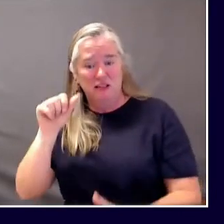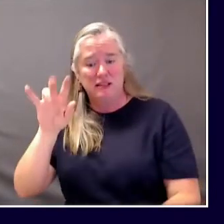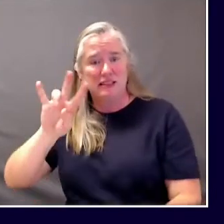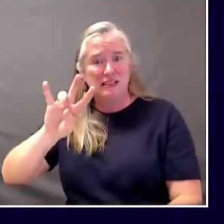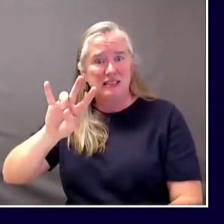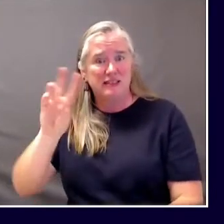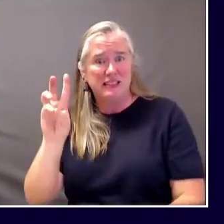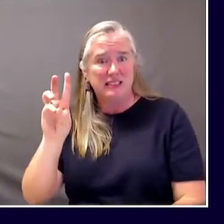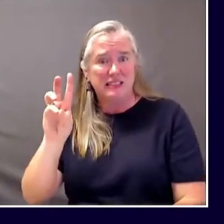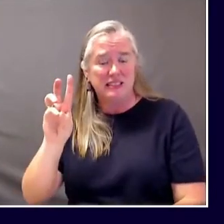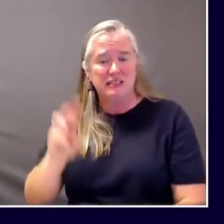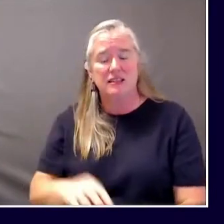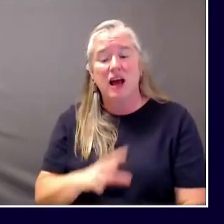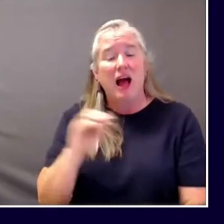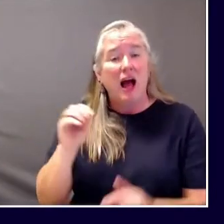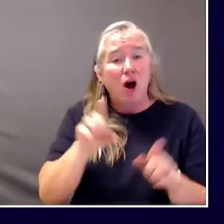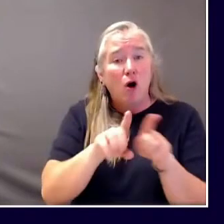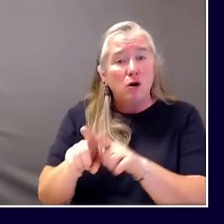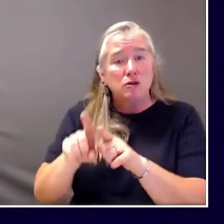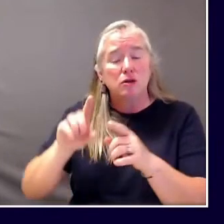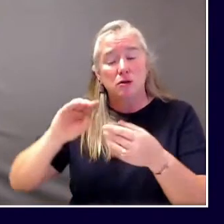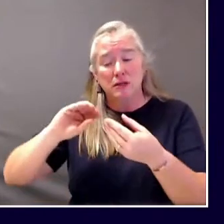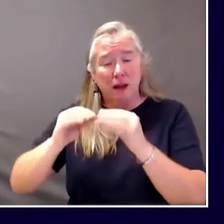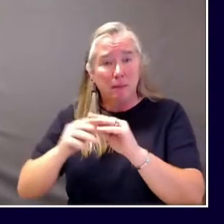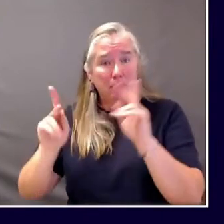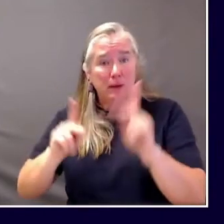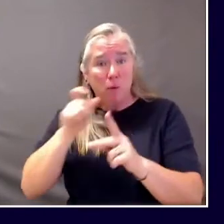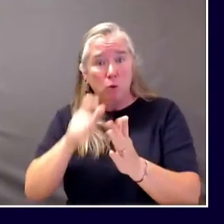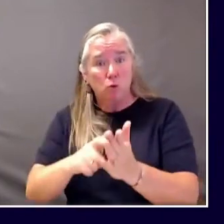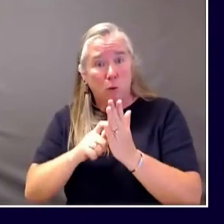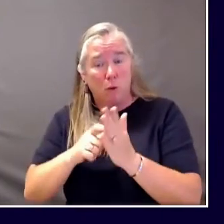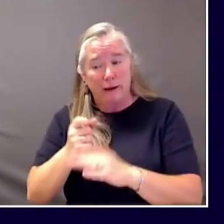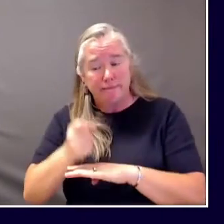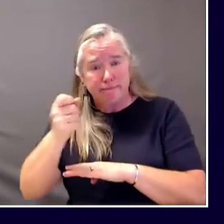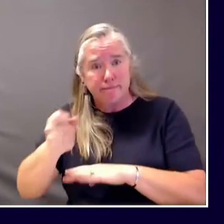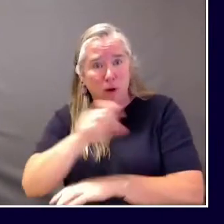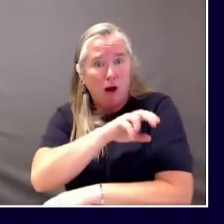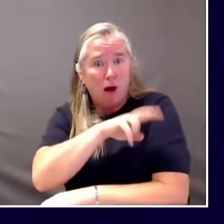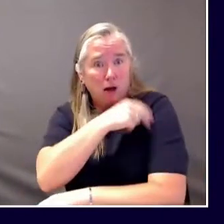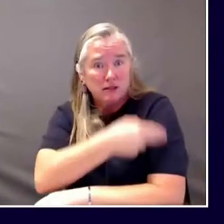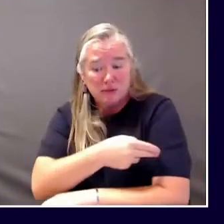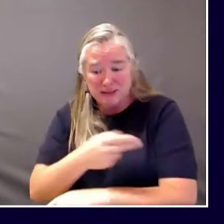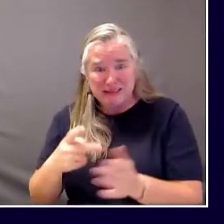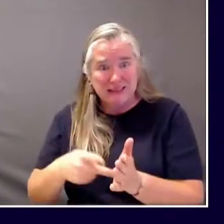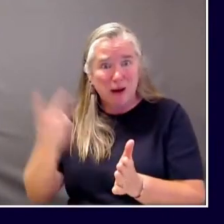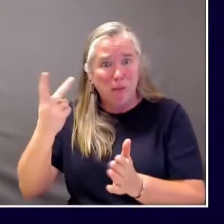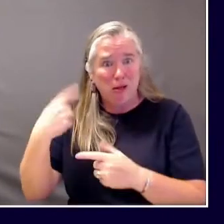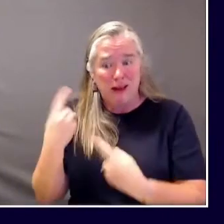nineteen in Maine has more than doubled over the last week as